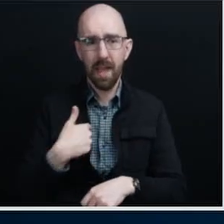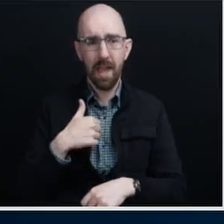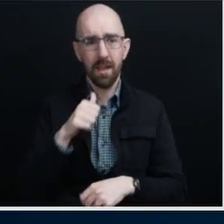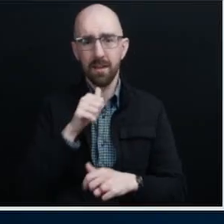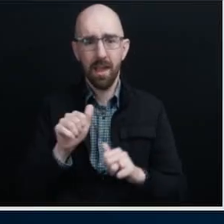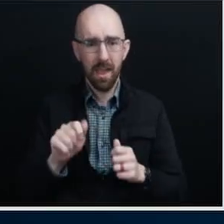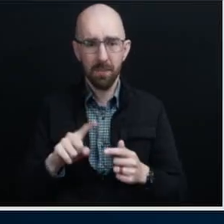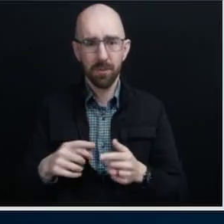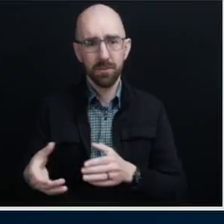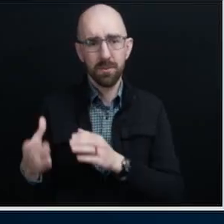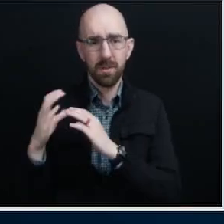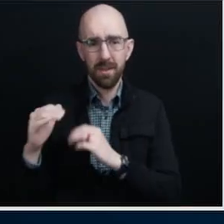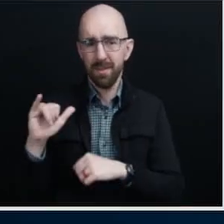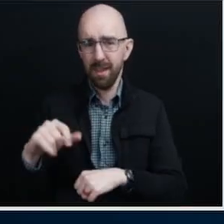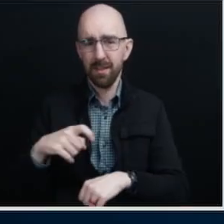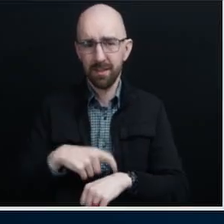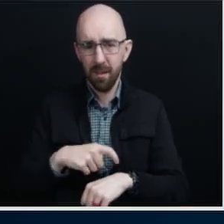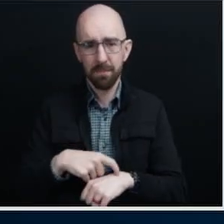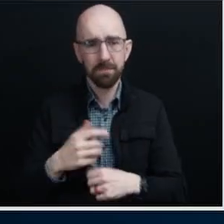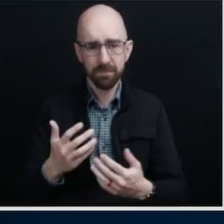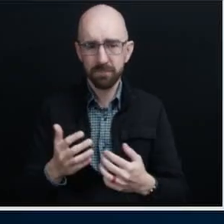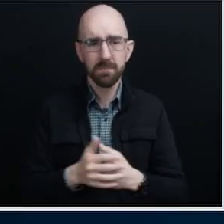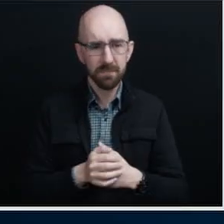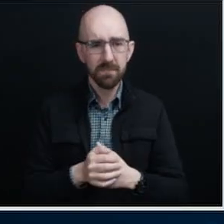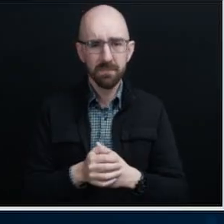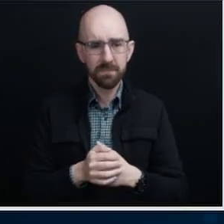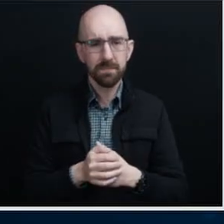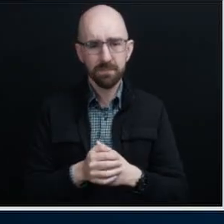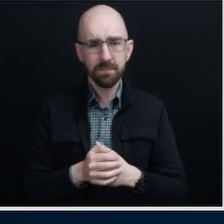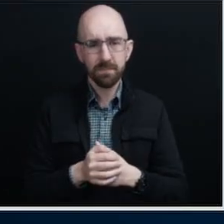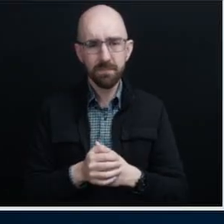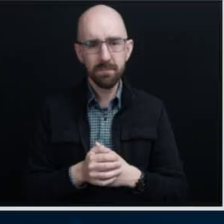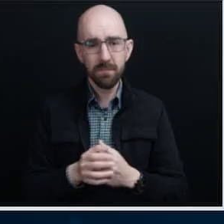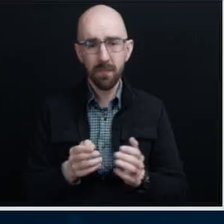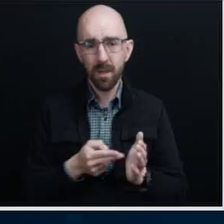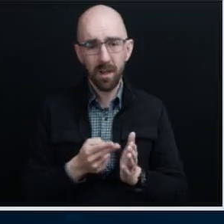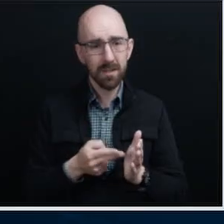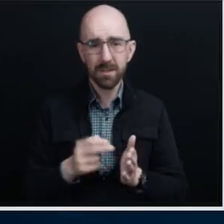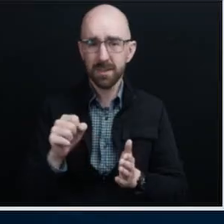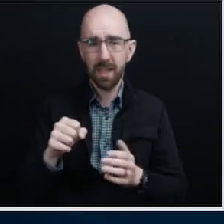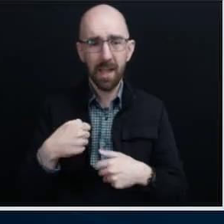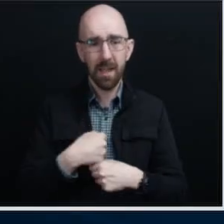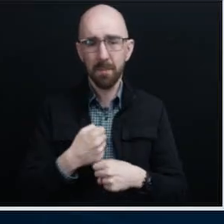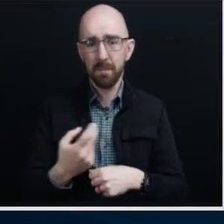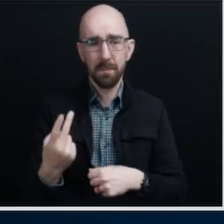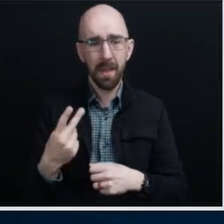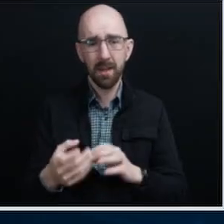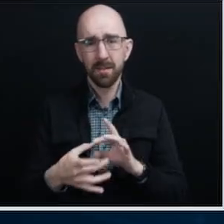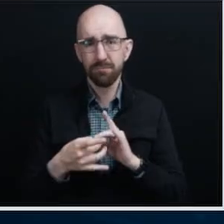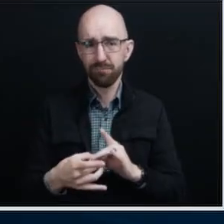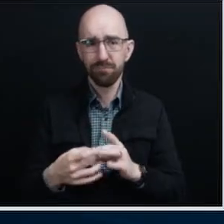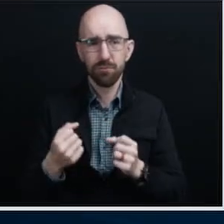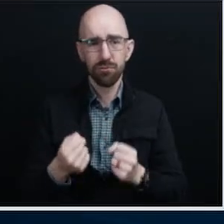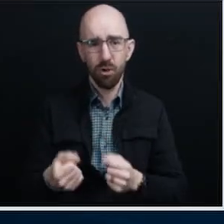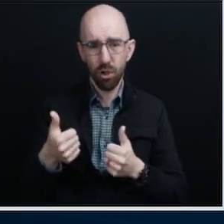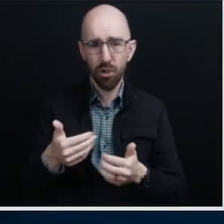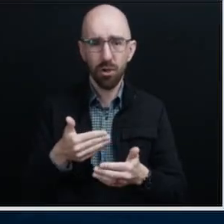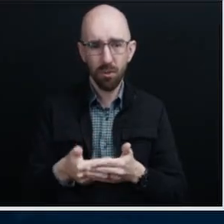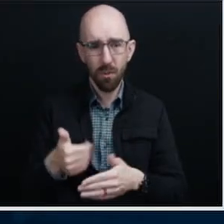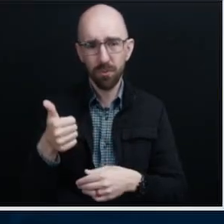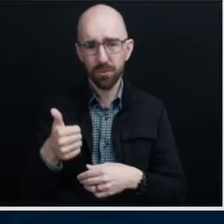at the time and so um honestly yeah it's made us even stronger and closer and yeah I have just so